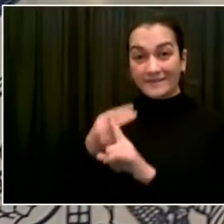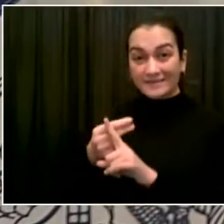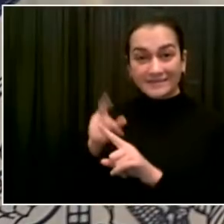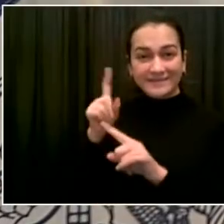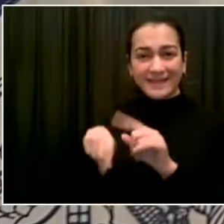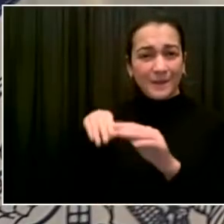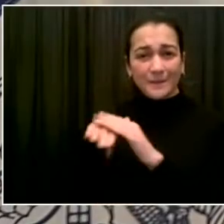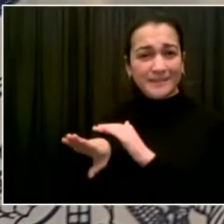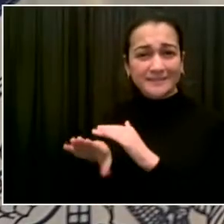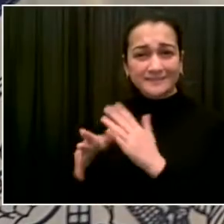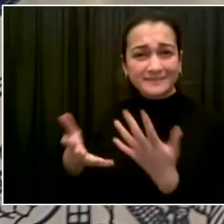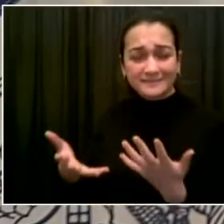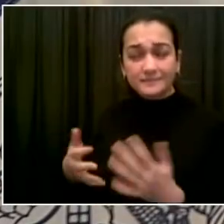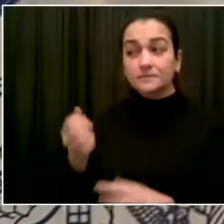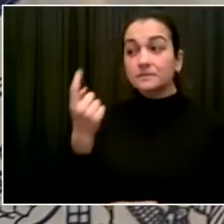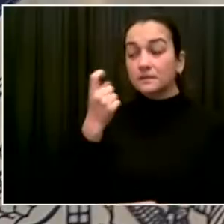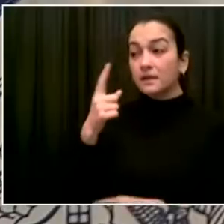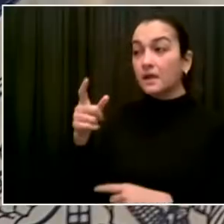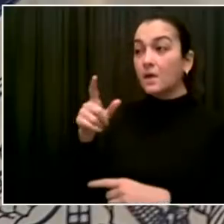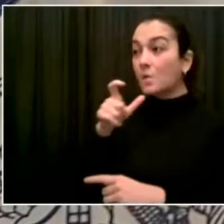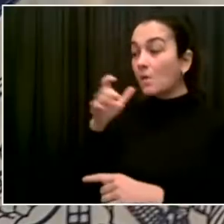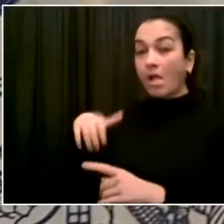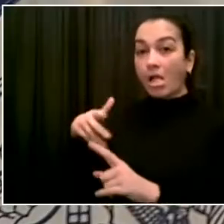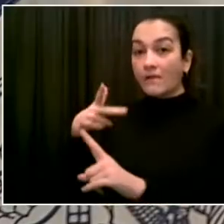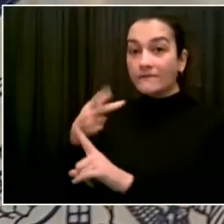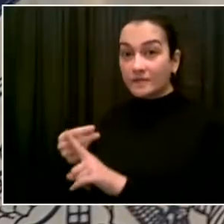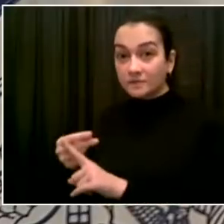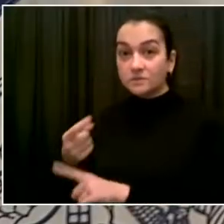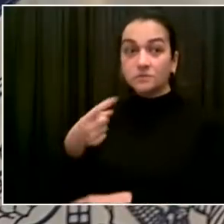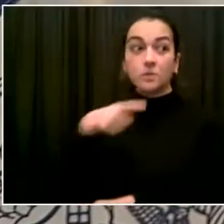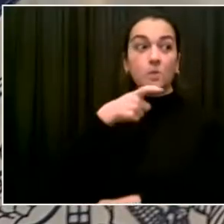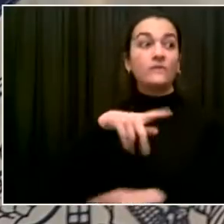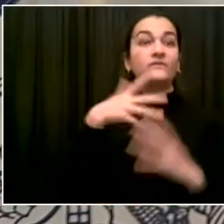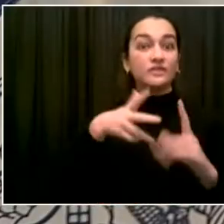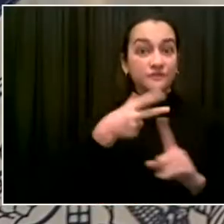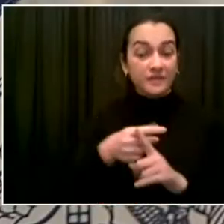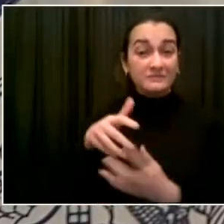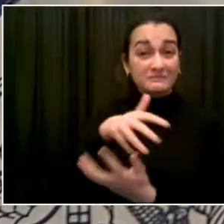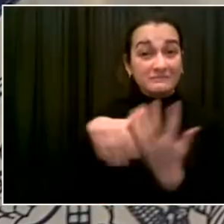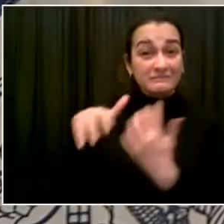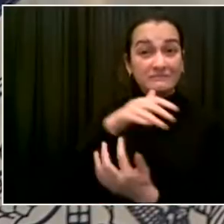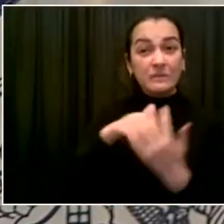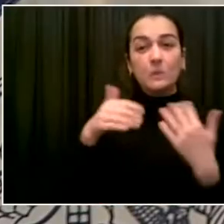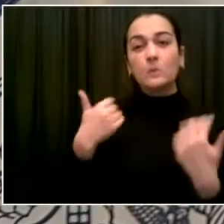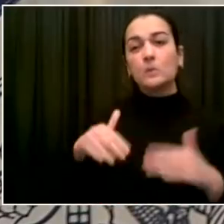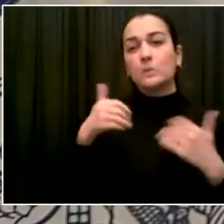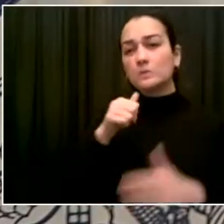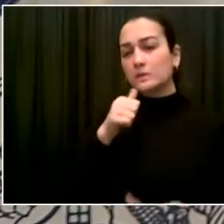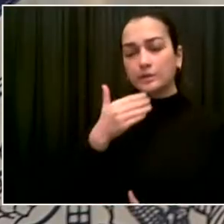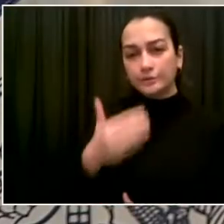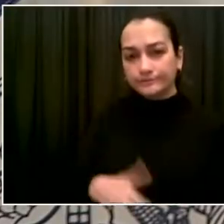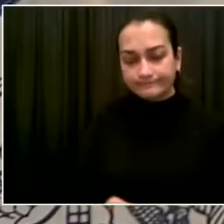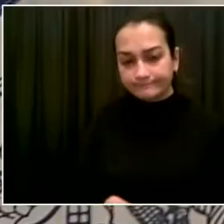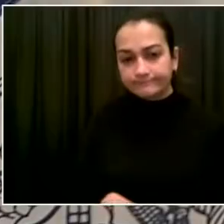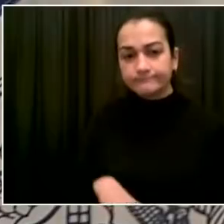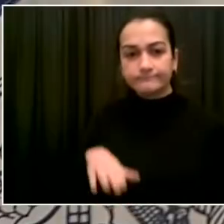PEOPLE ARE TOGETHER WITH VACCINATED PEOPLE. IN THAT KIND